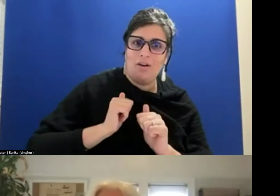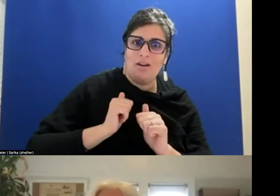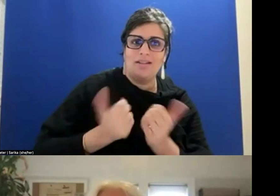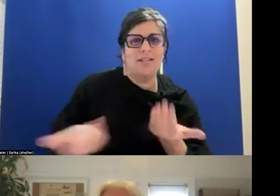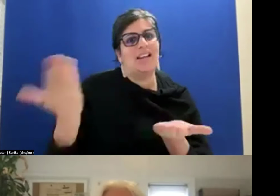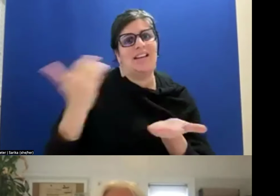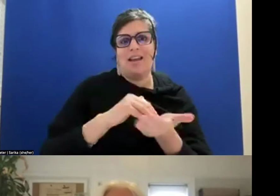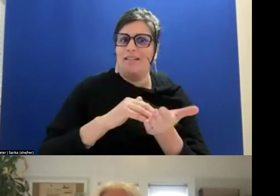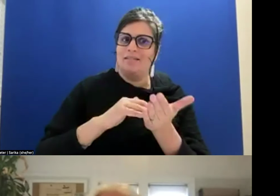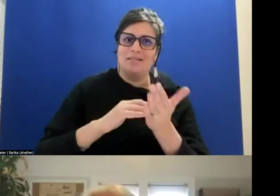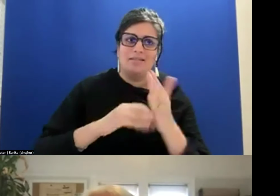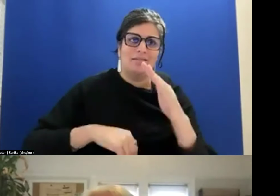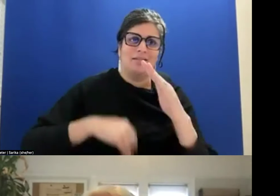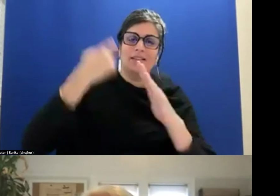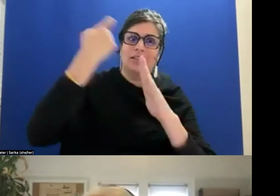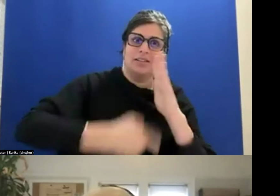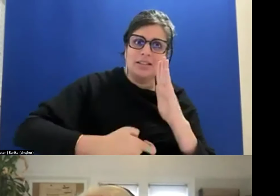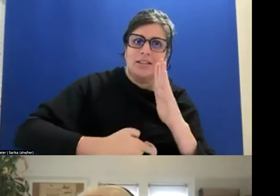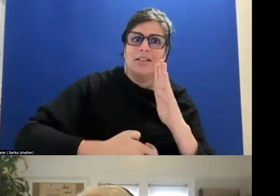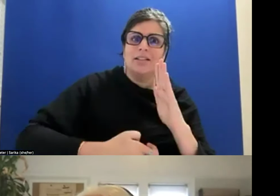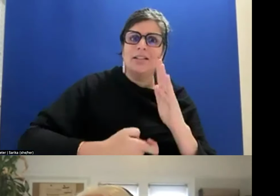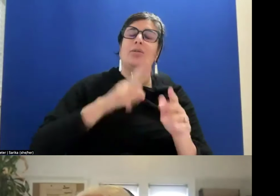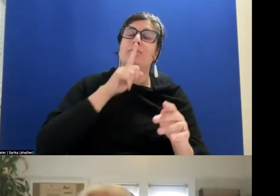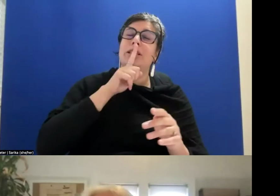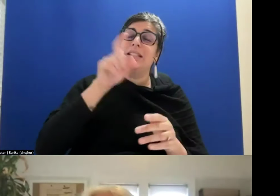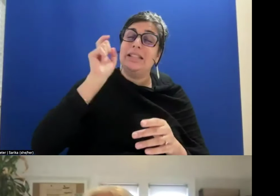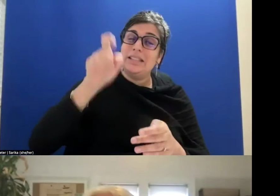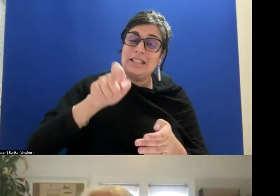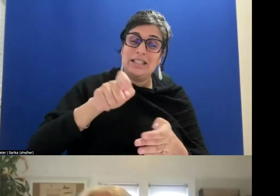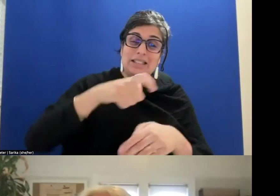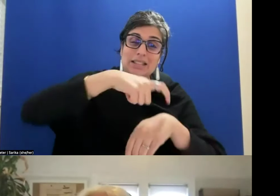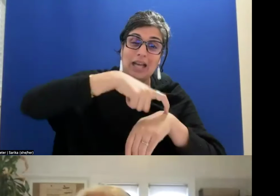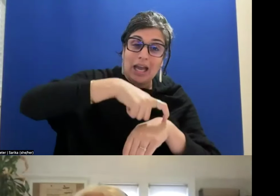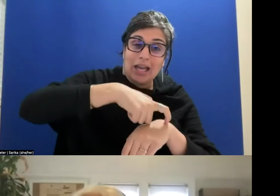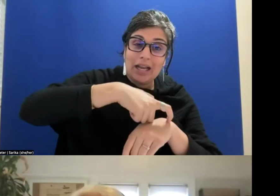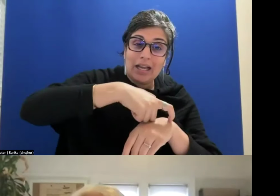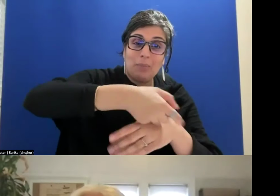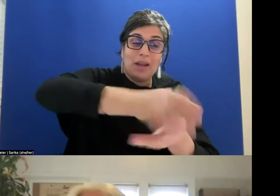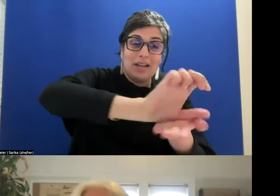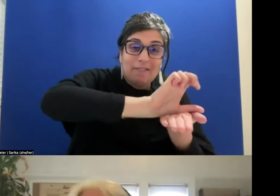And so it takes an investment and time with people to sort of understand,